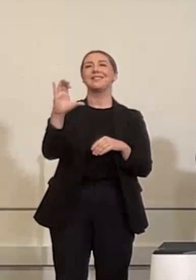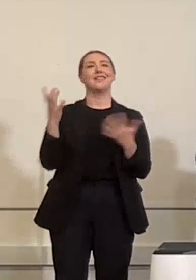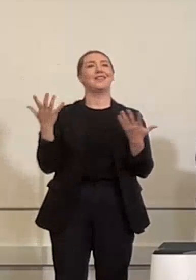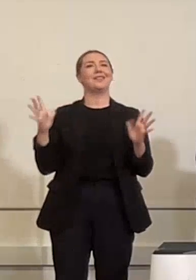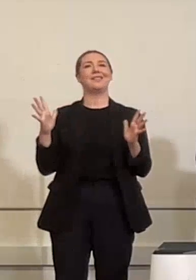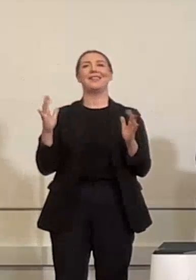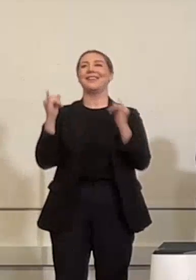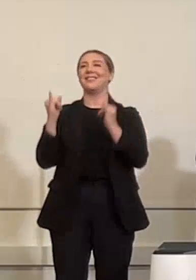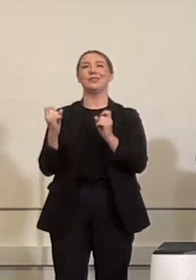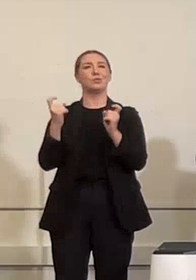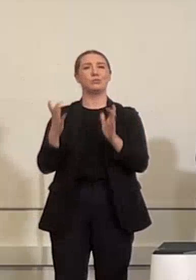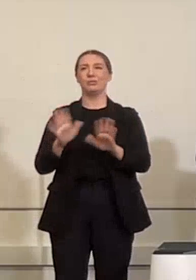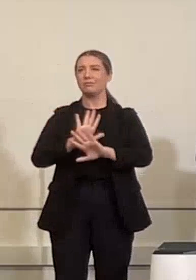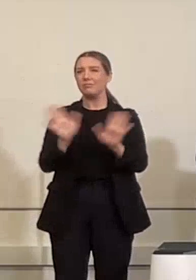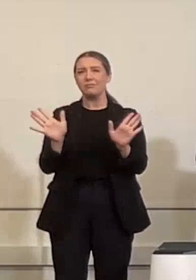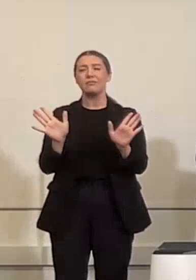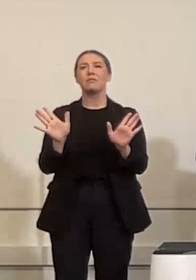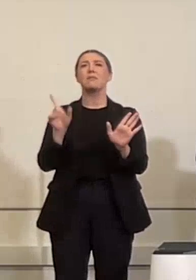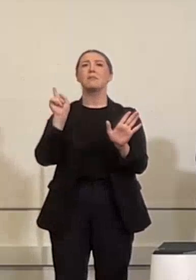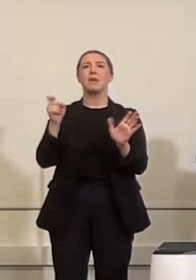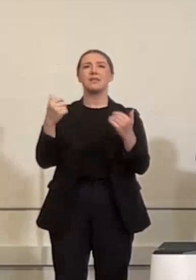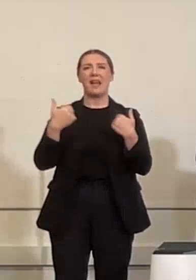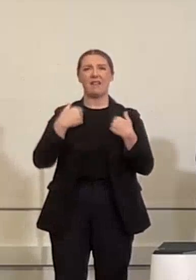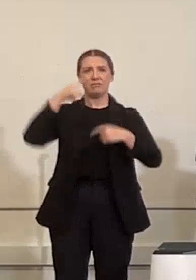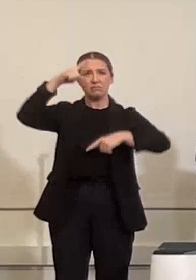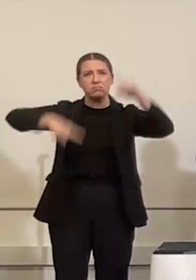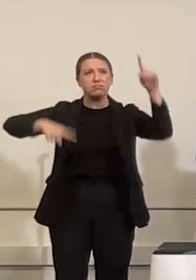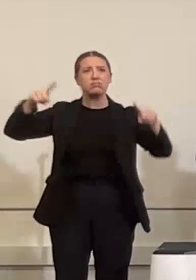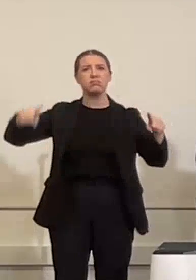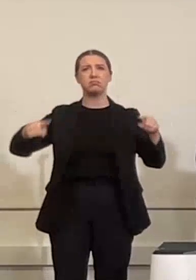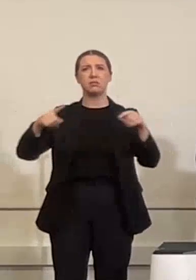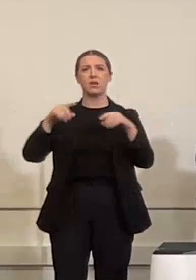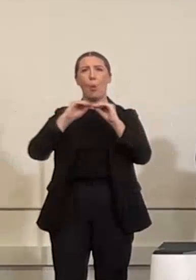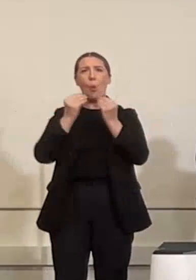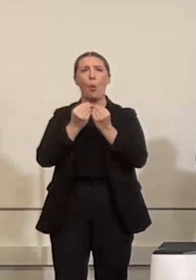You need to make sure they're distributed at all levels of the